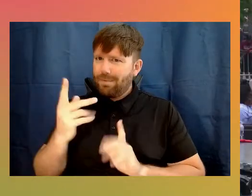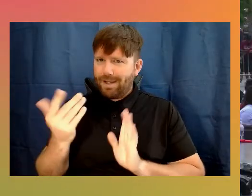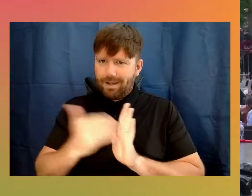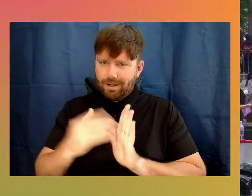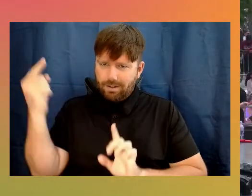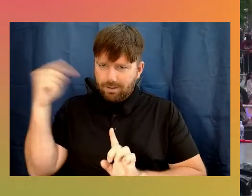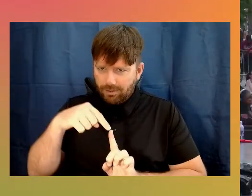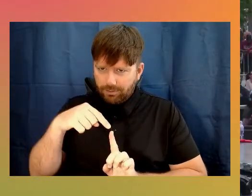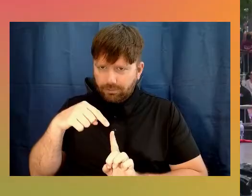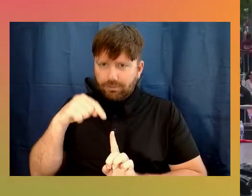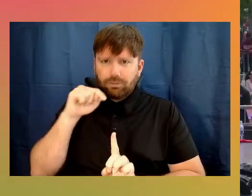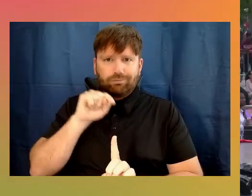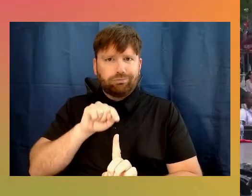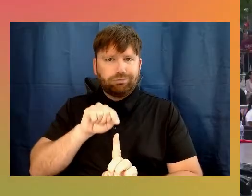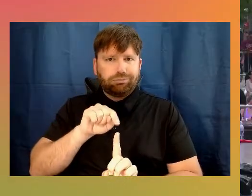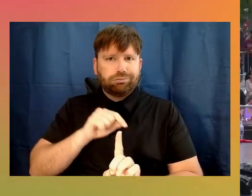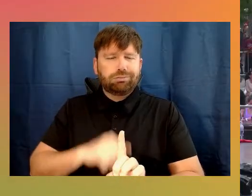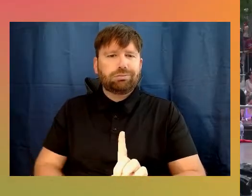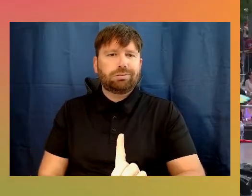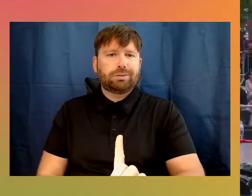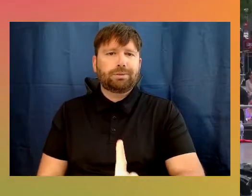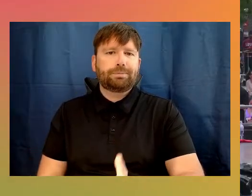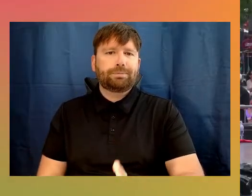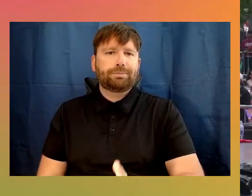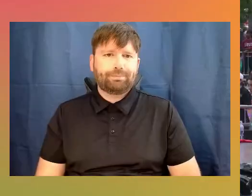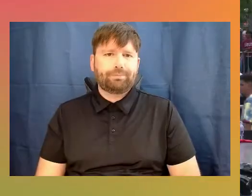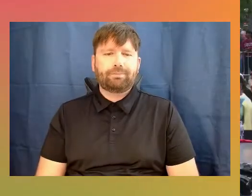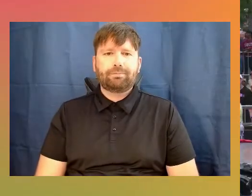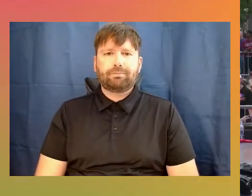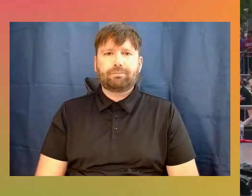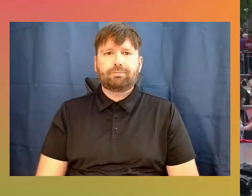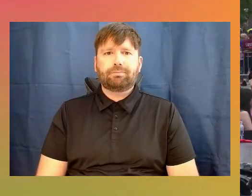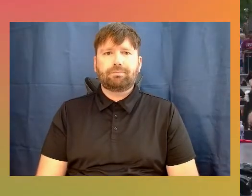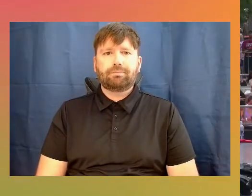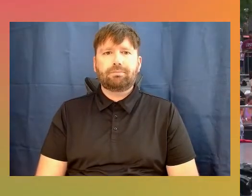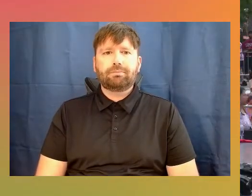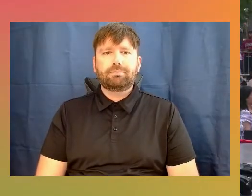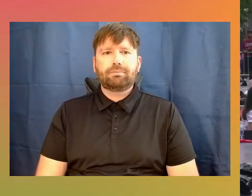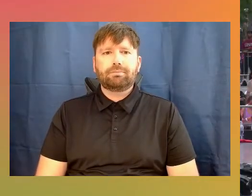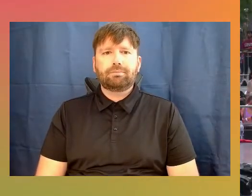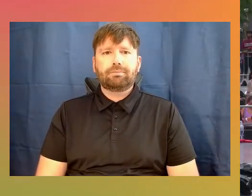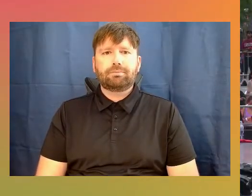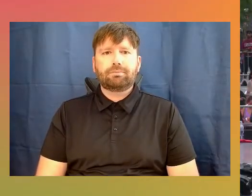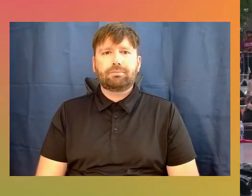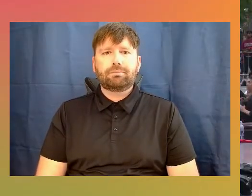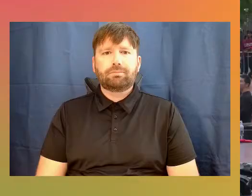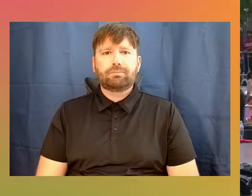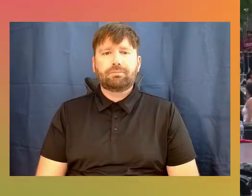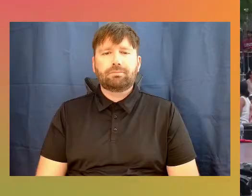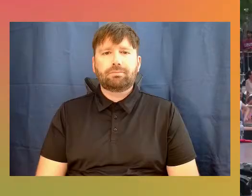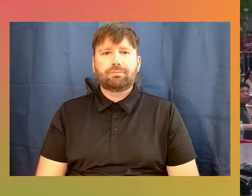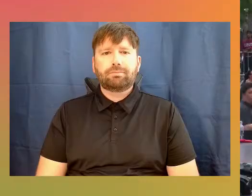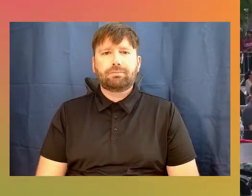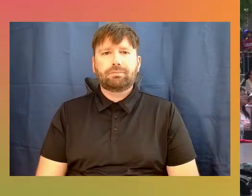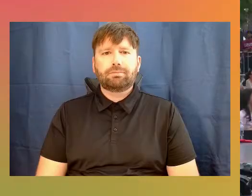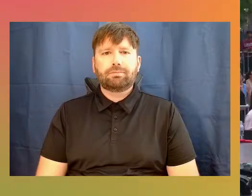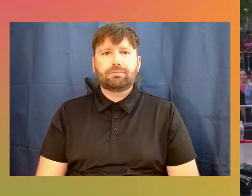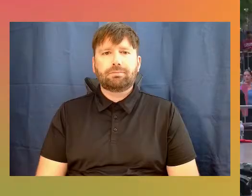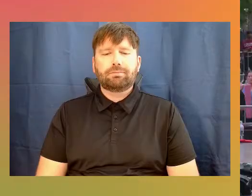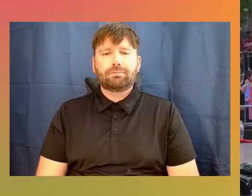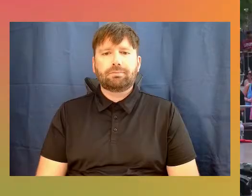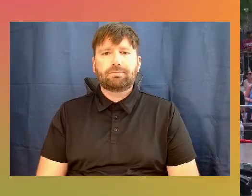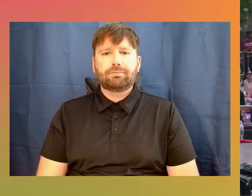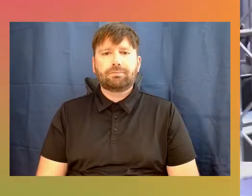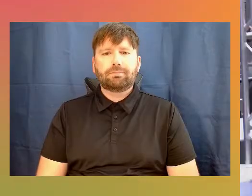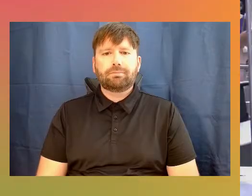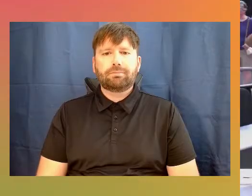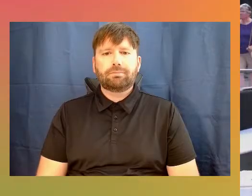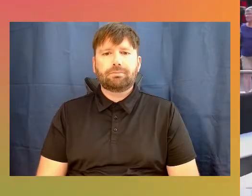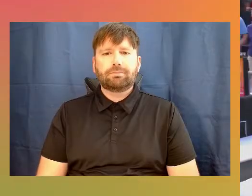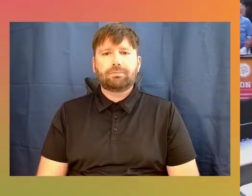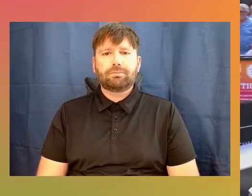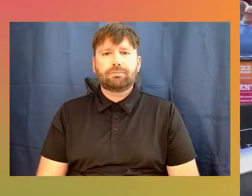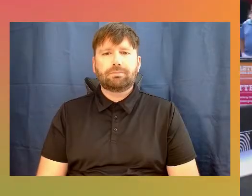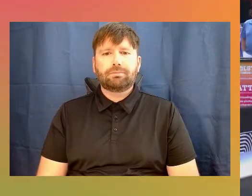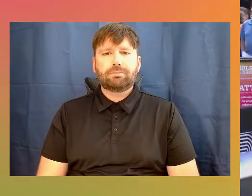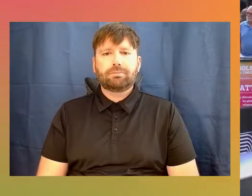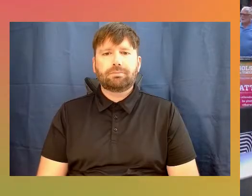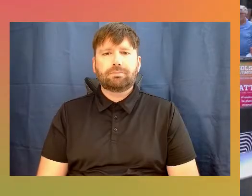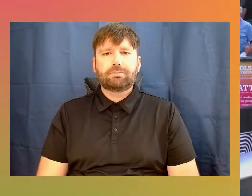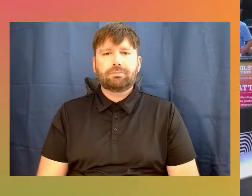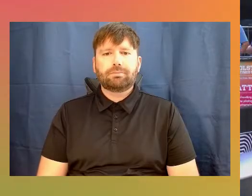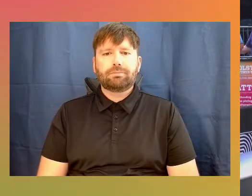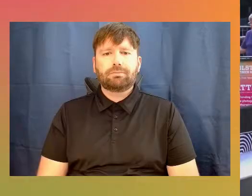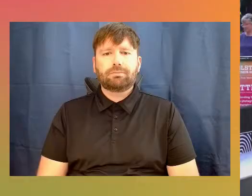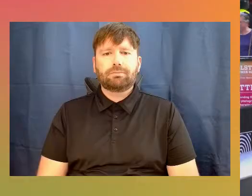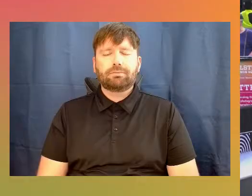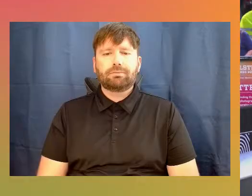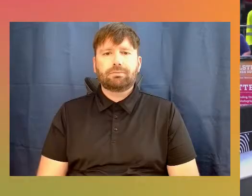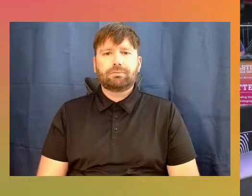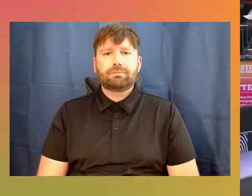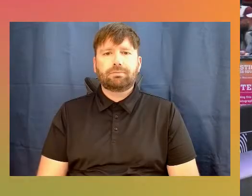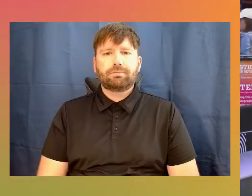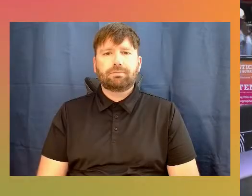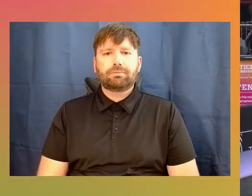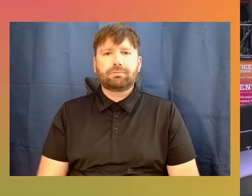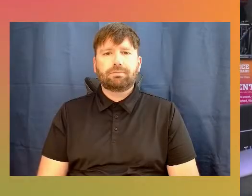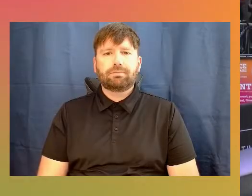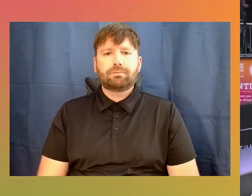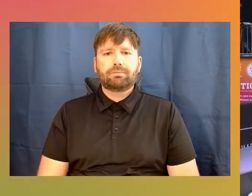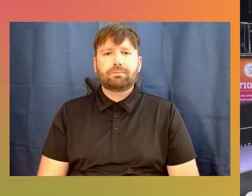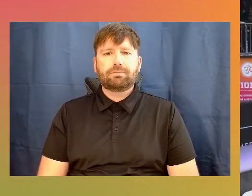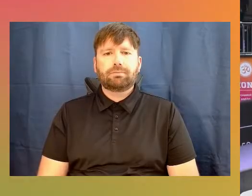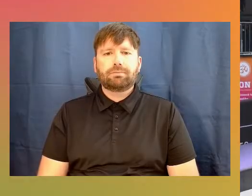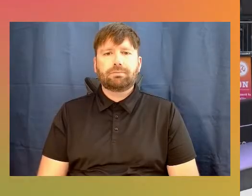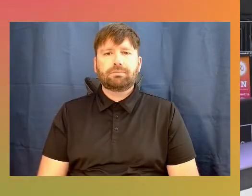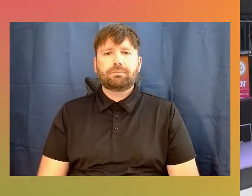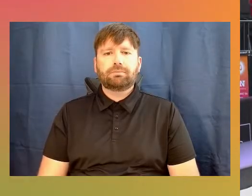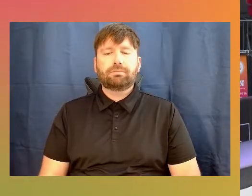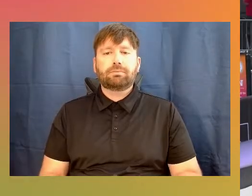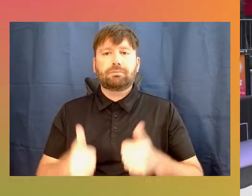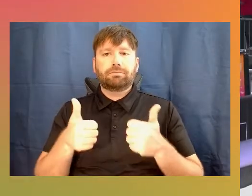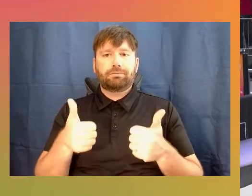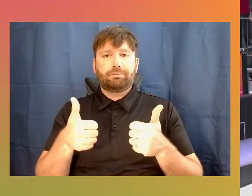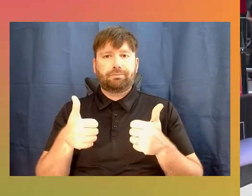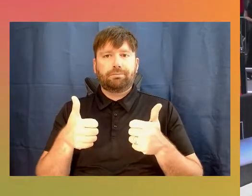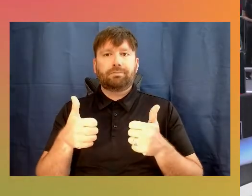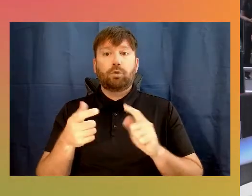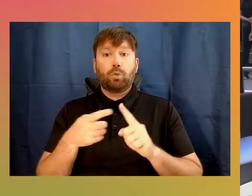THAT YOU SET.